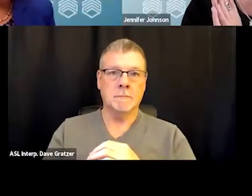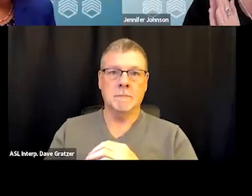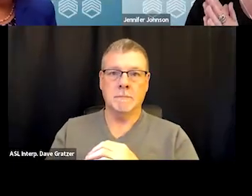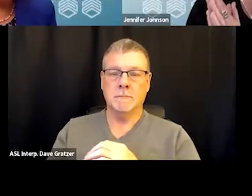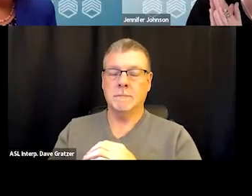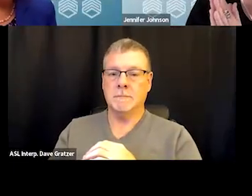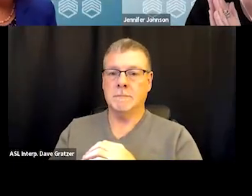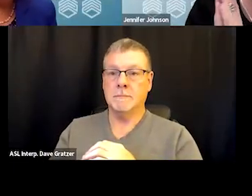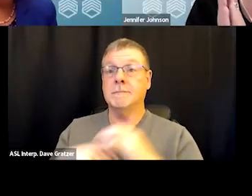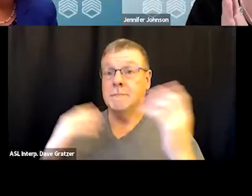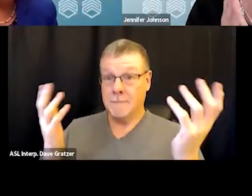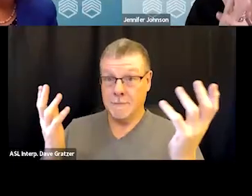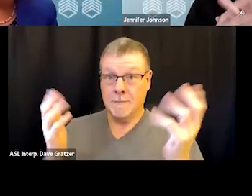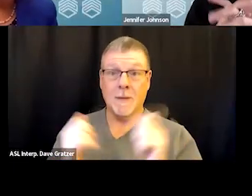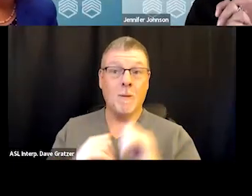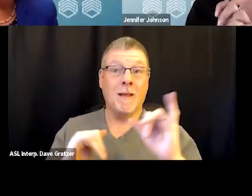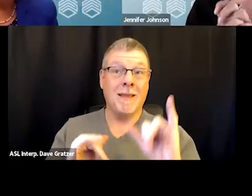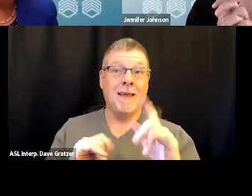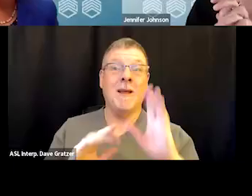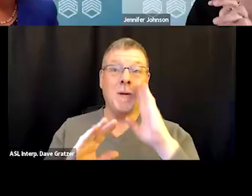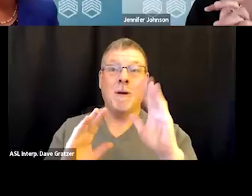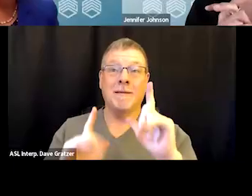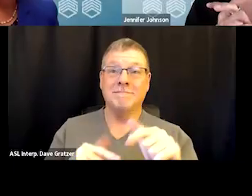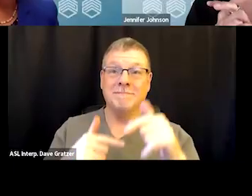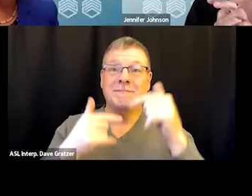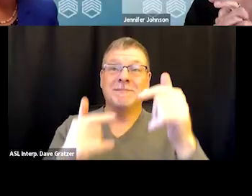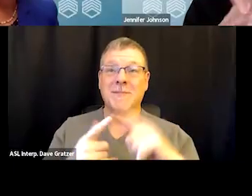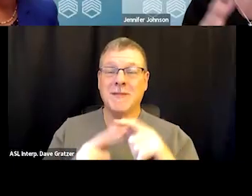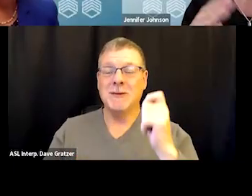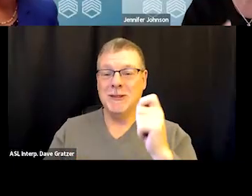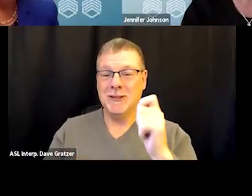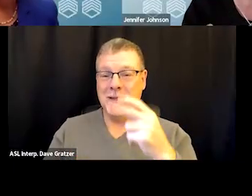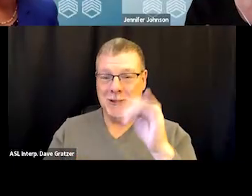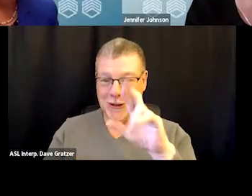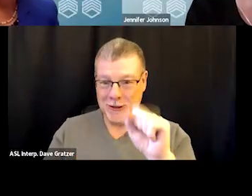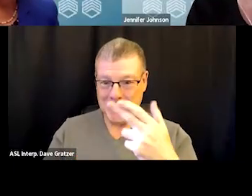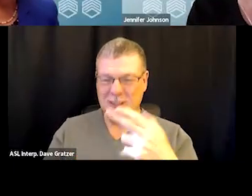And with that, I'm gonna pass this back to Judge Hirsch, and I will come back in a little bit.